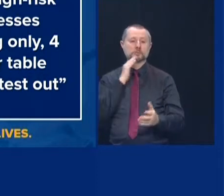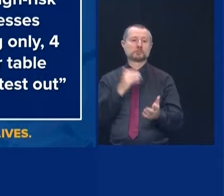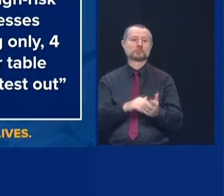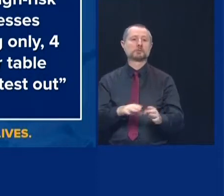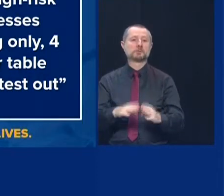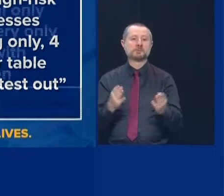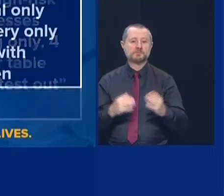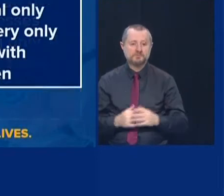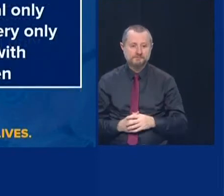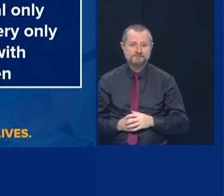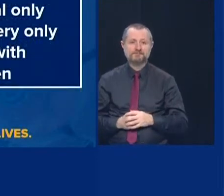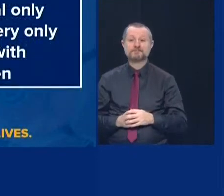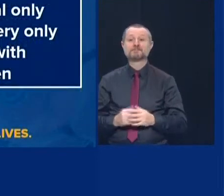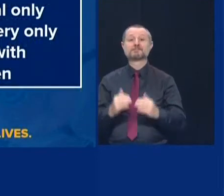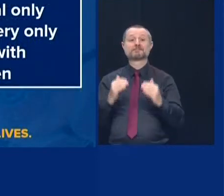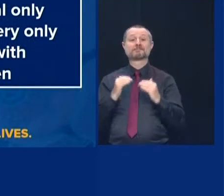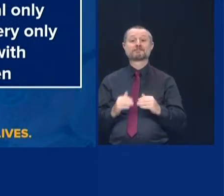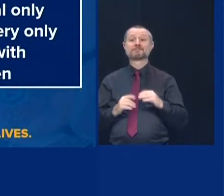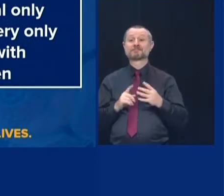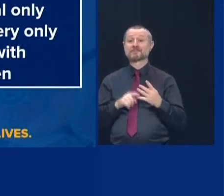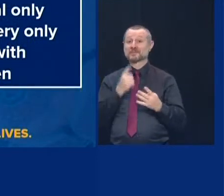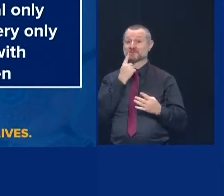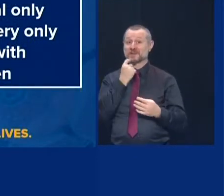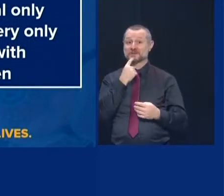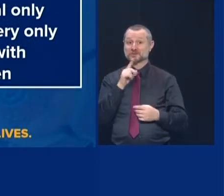AND THEN CAN REOPEN IF THEY TEST